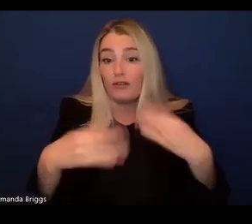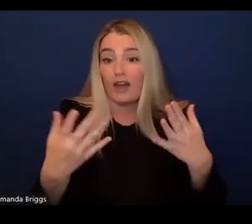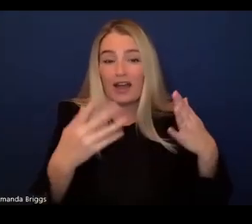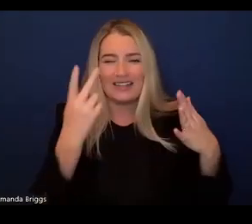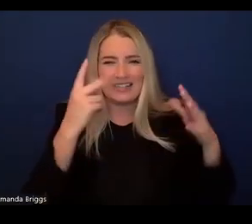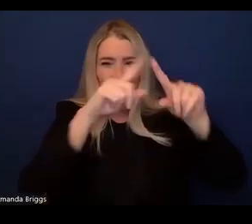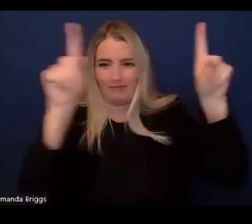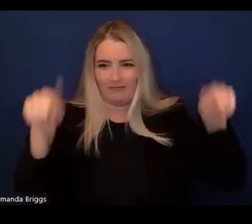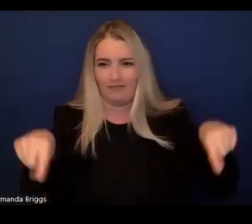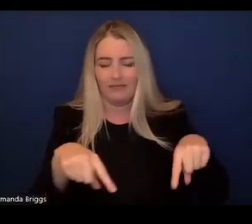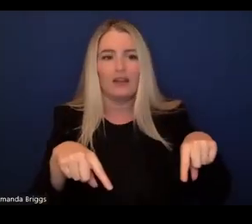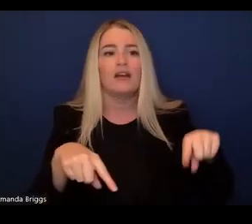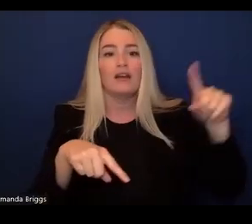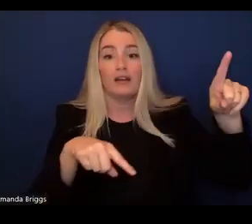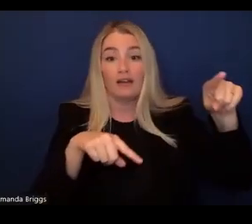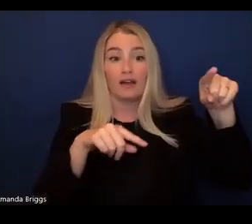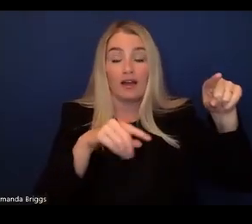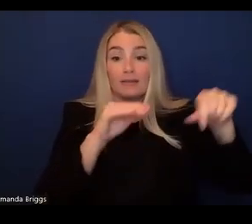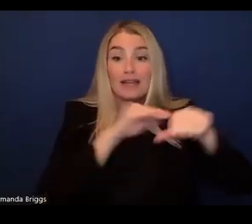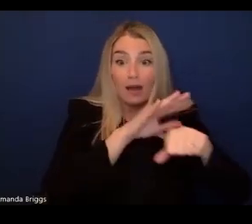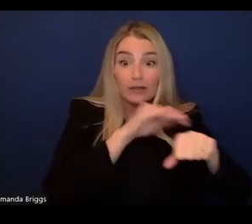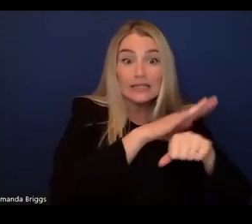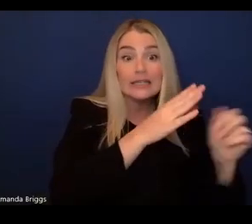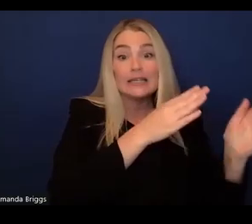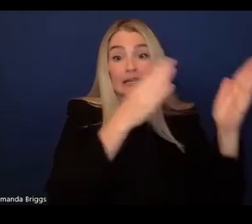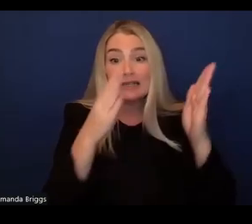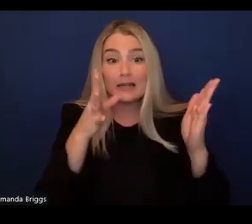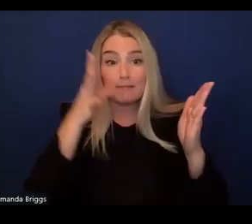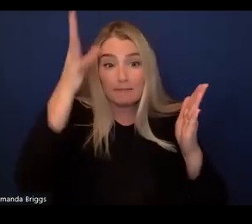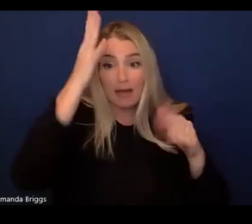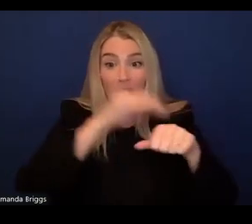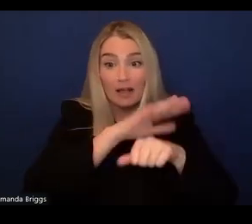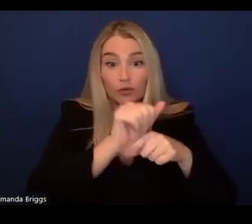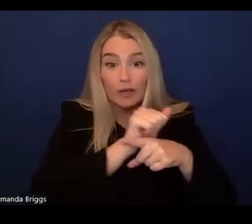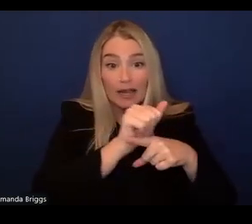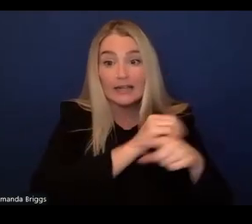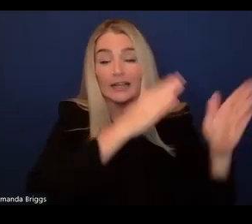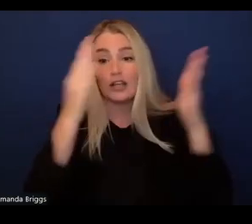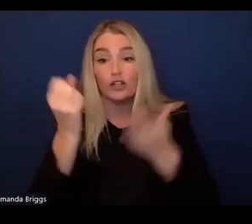There's counseling parent Counseling and Training, Social Work Services,